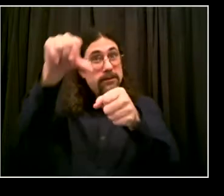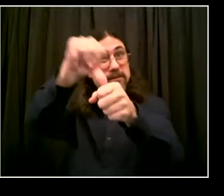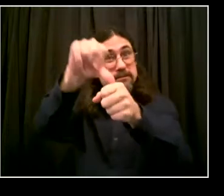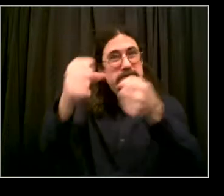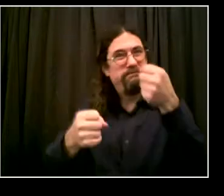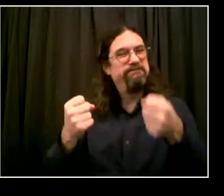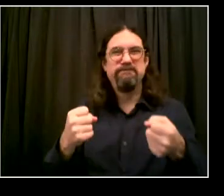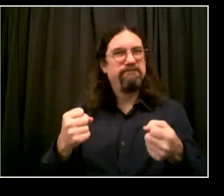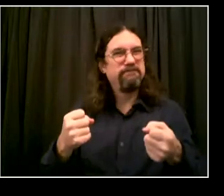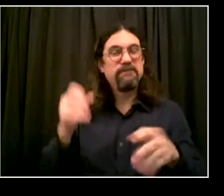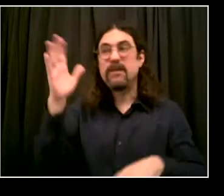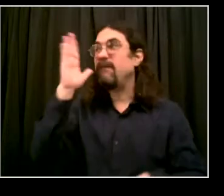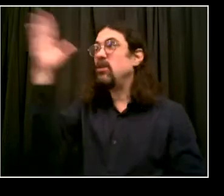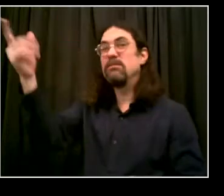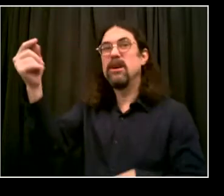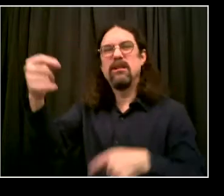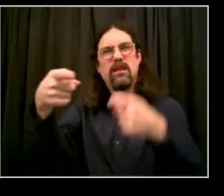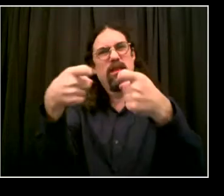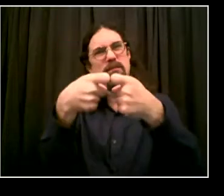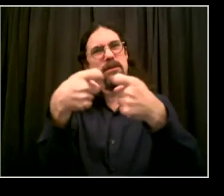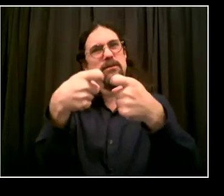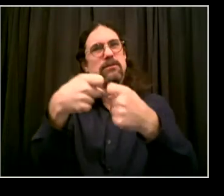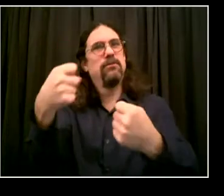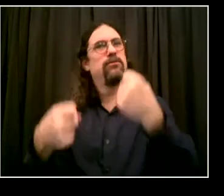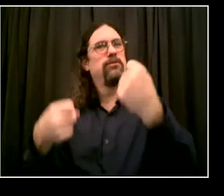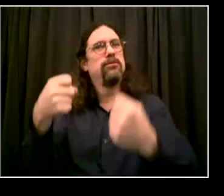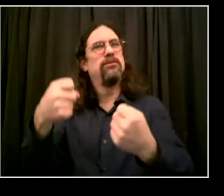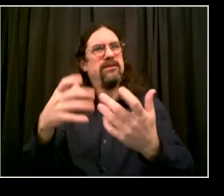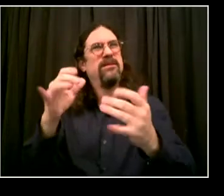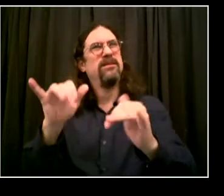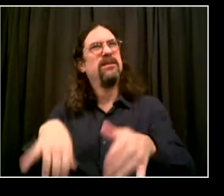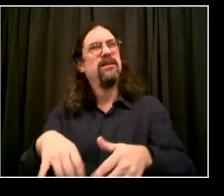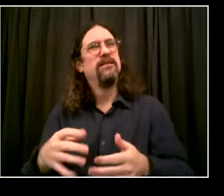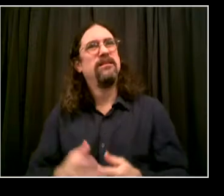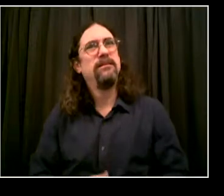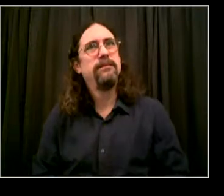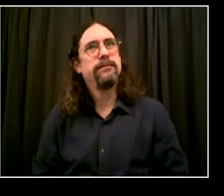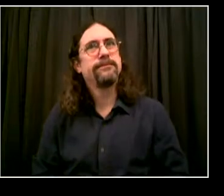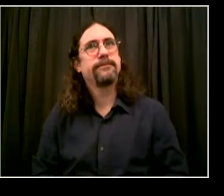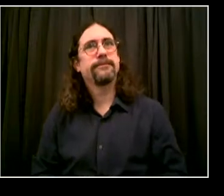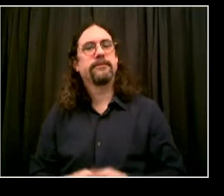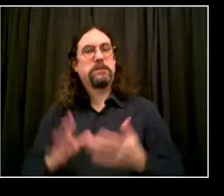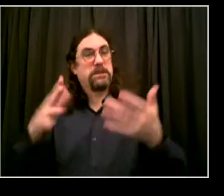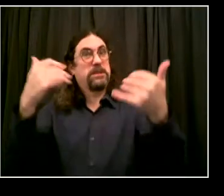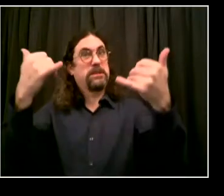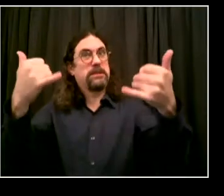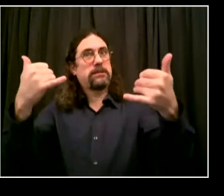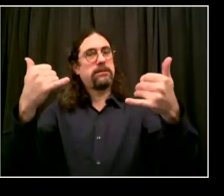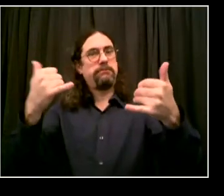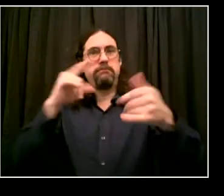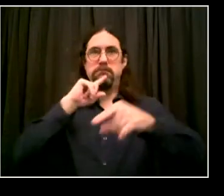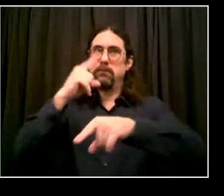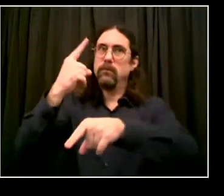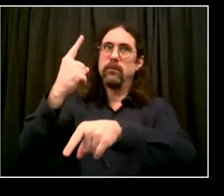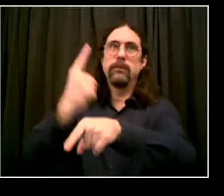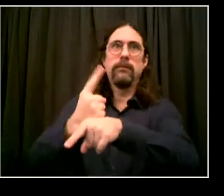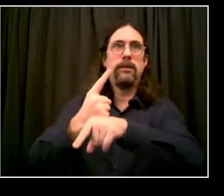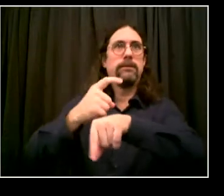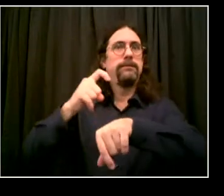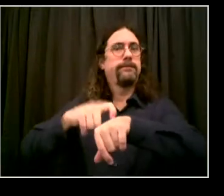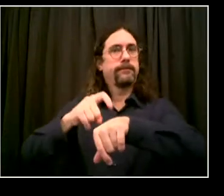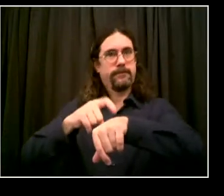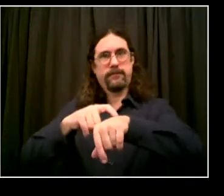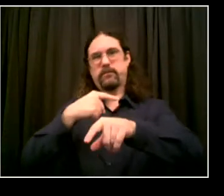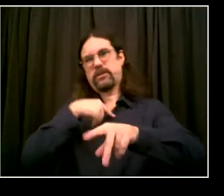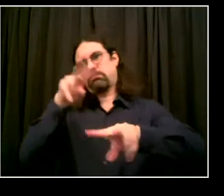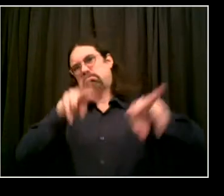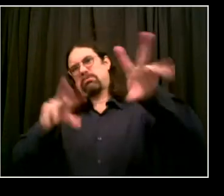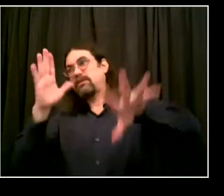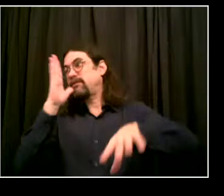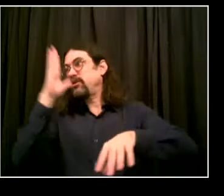USING LESS FUEL.